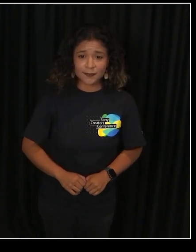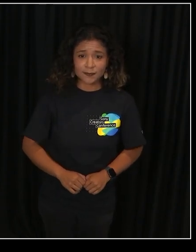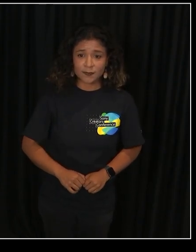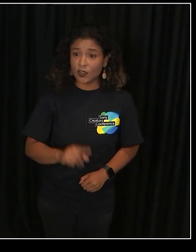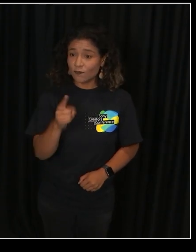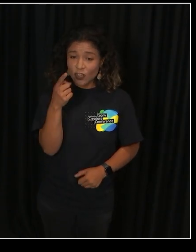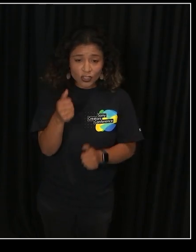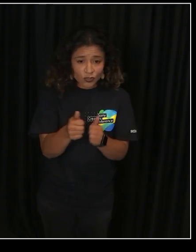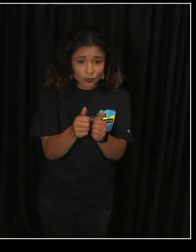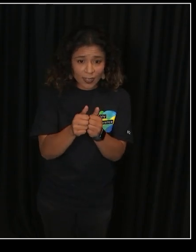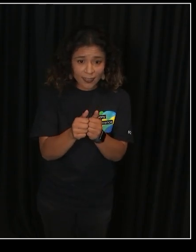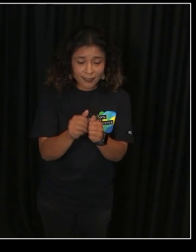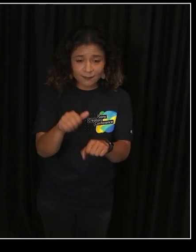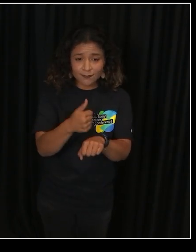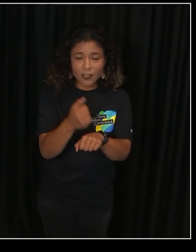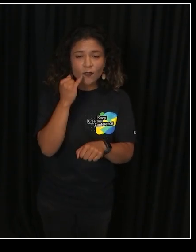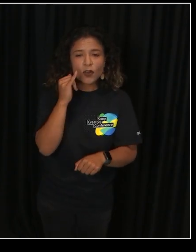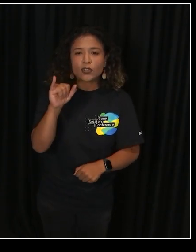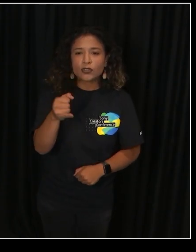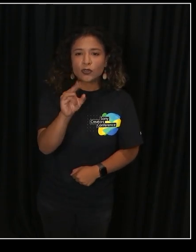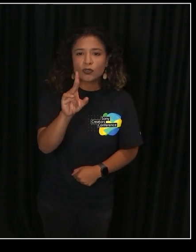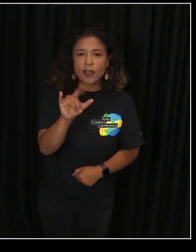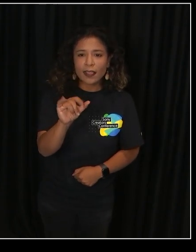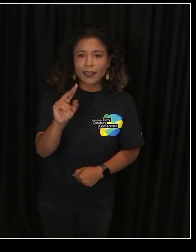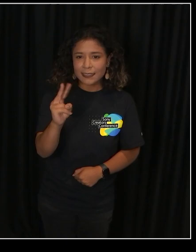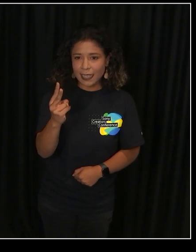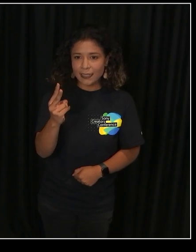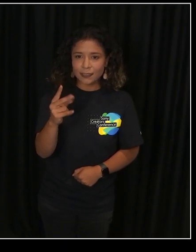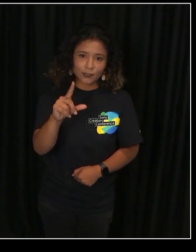set for July 2nd, 2020, I think.